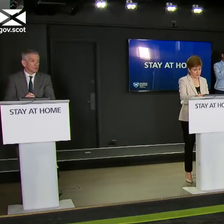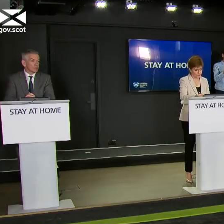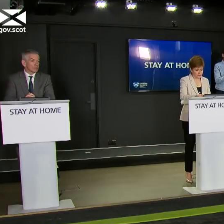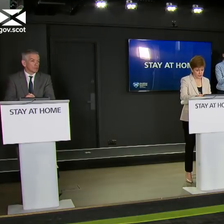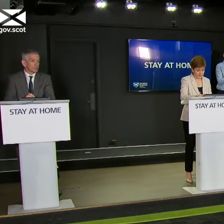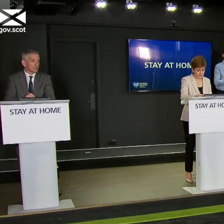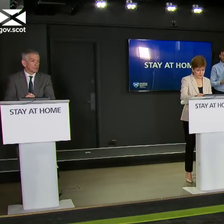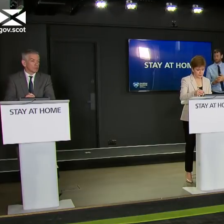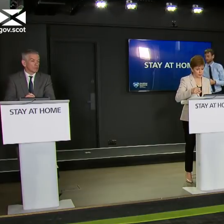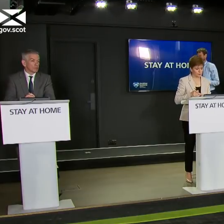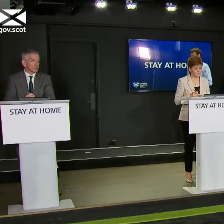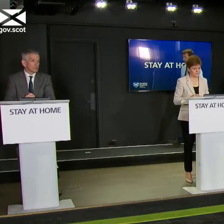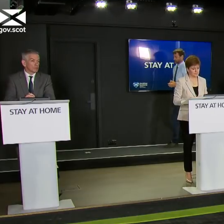Thank you. Jack Foster from Global.